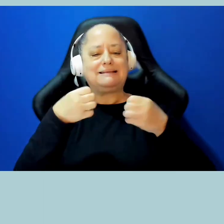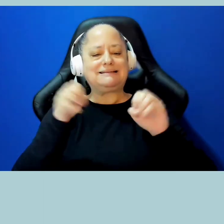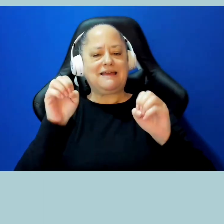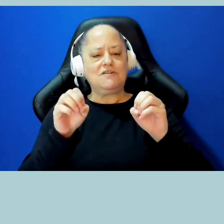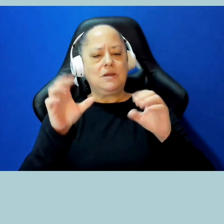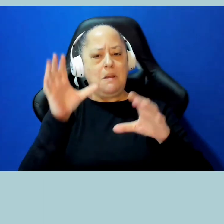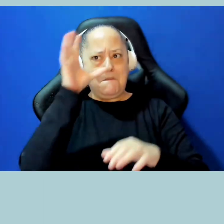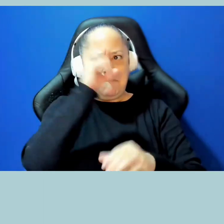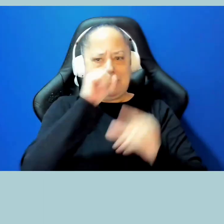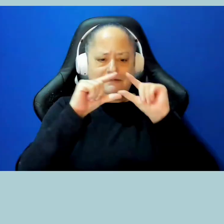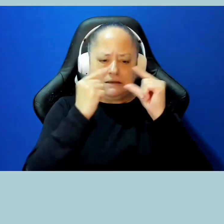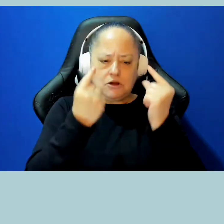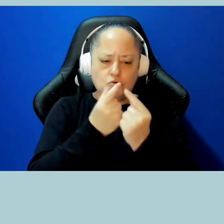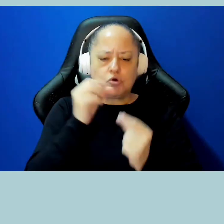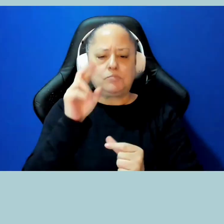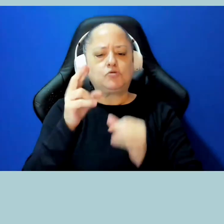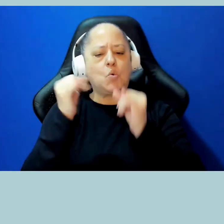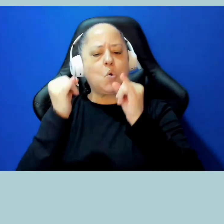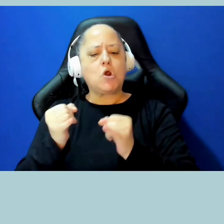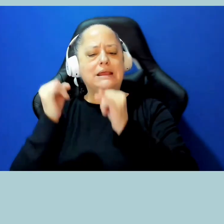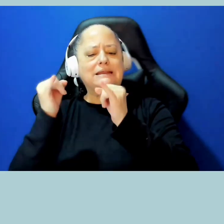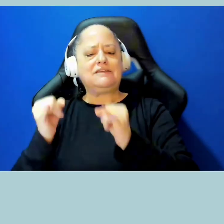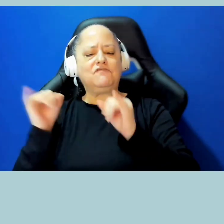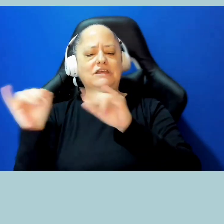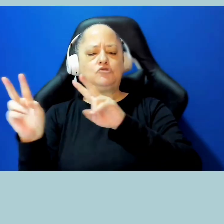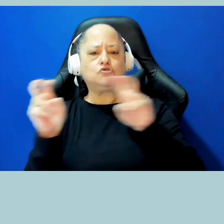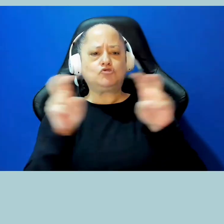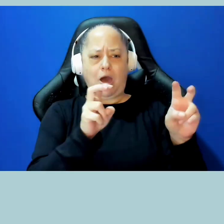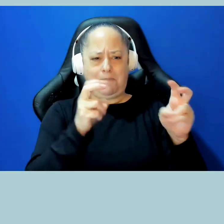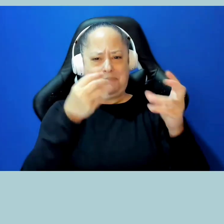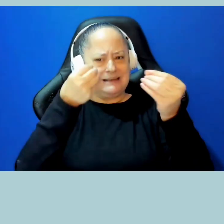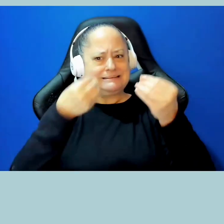or individuals or topics just let us know. Like just